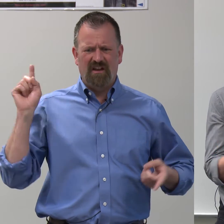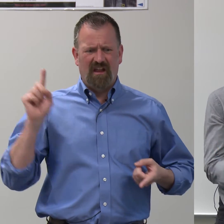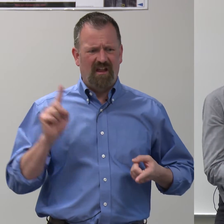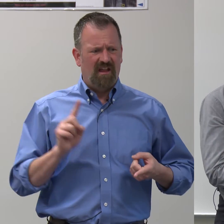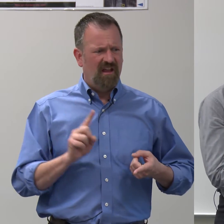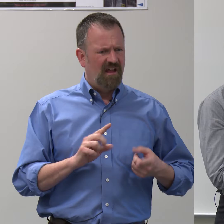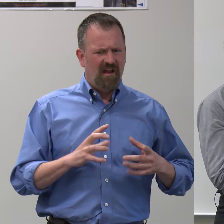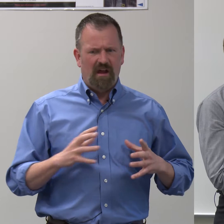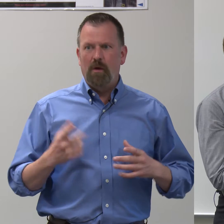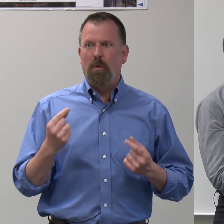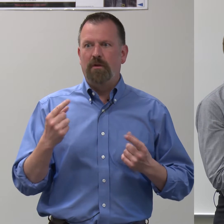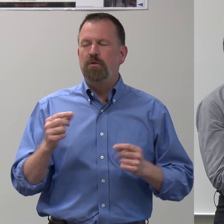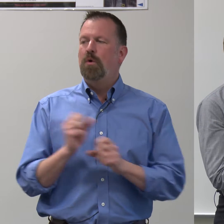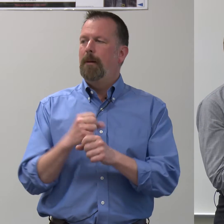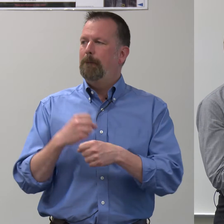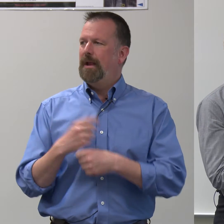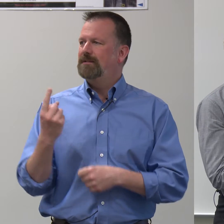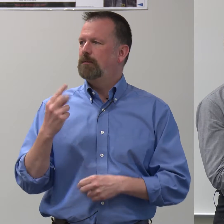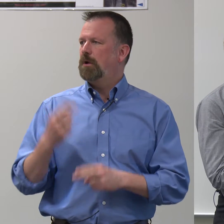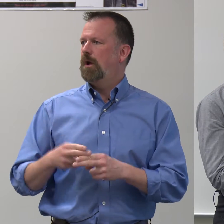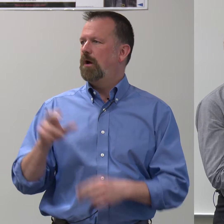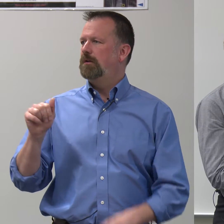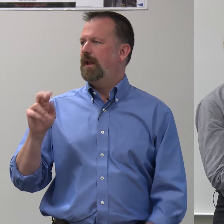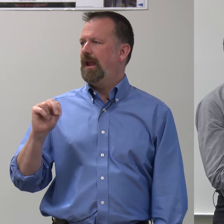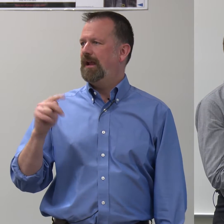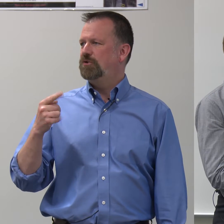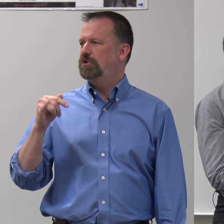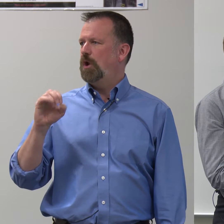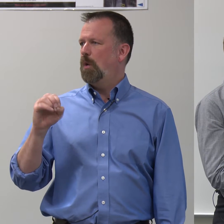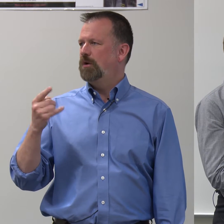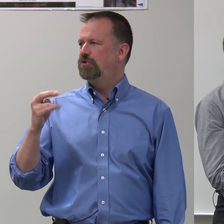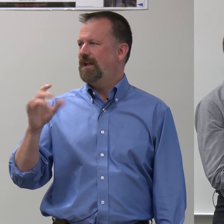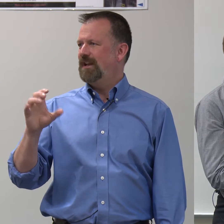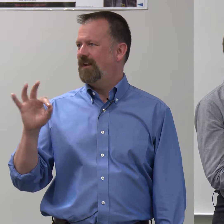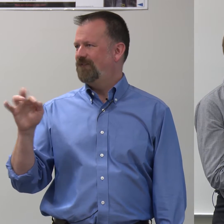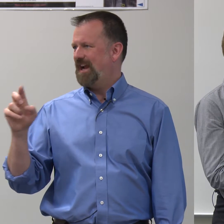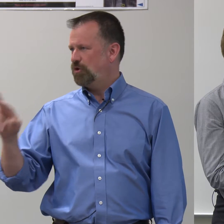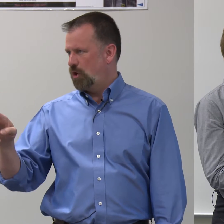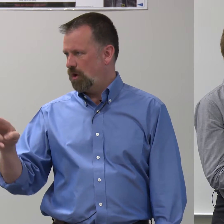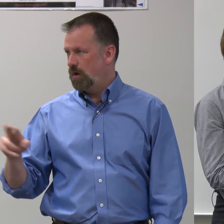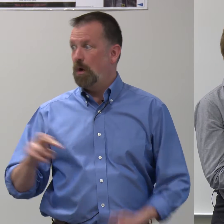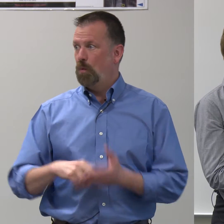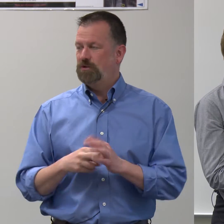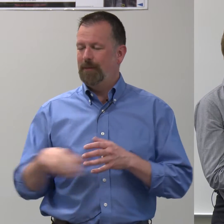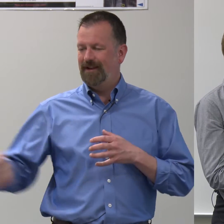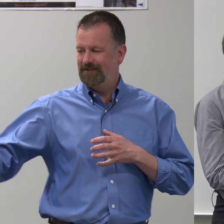by making angiogenic factors, and so they cause the blood vessels to sprout,